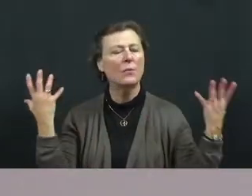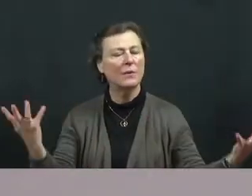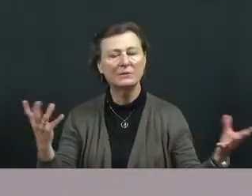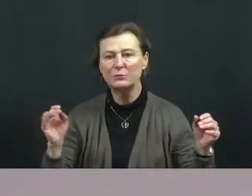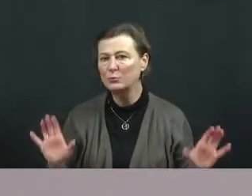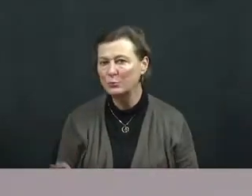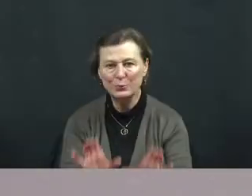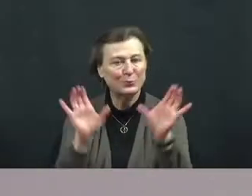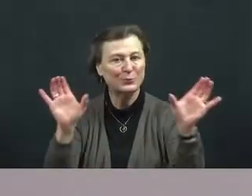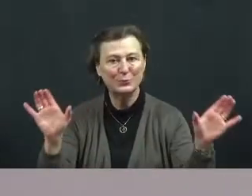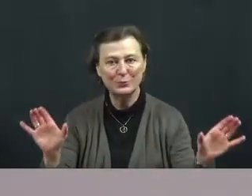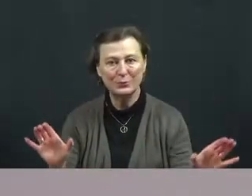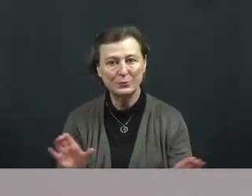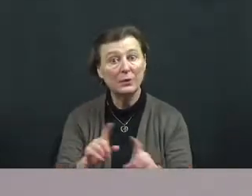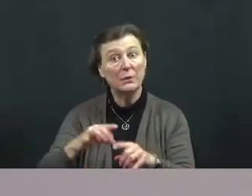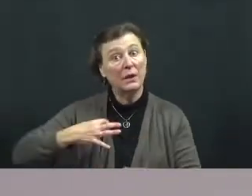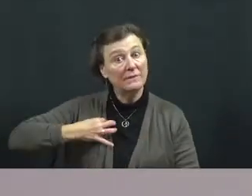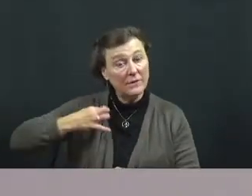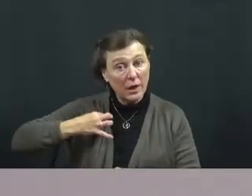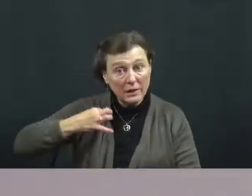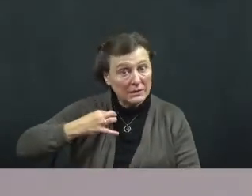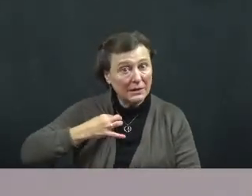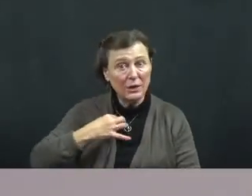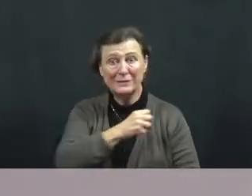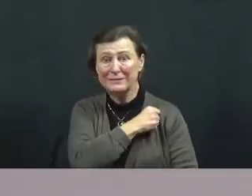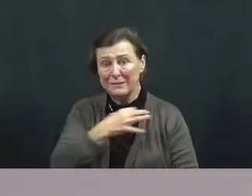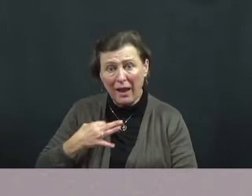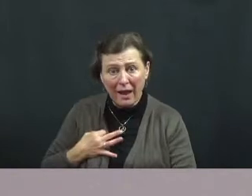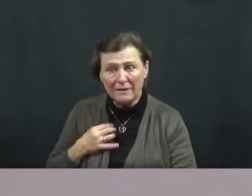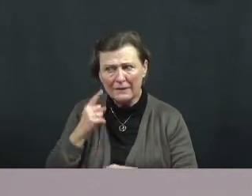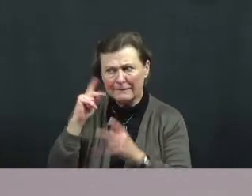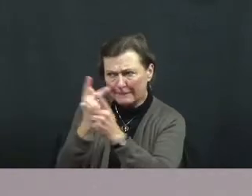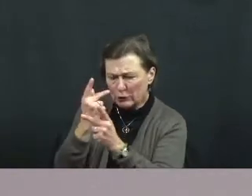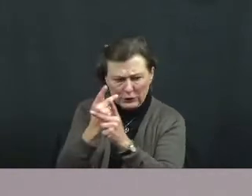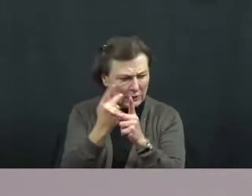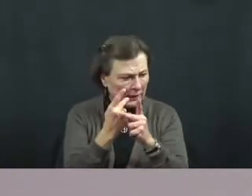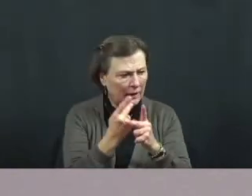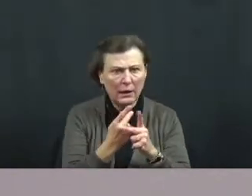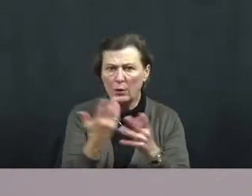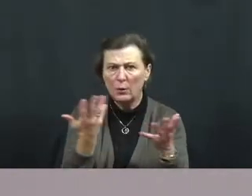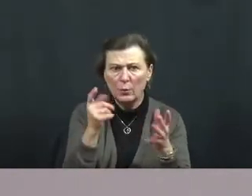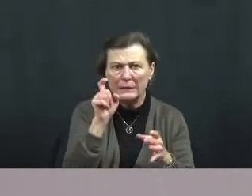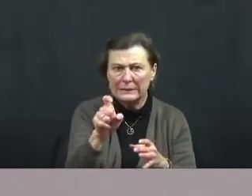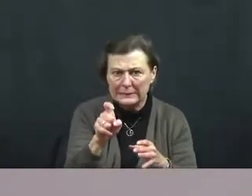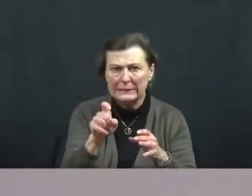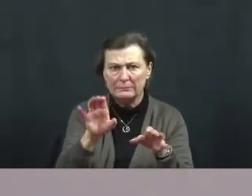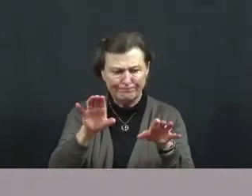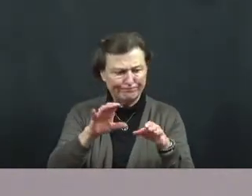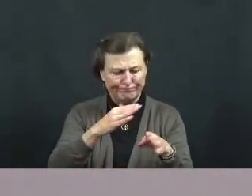And, yet volunteers and staff figure out what needs to get done.